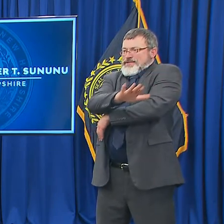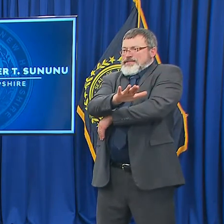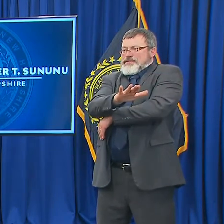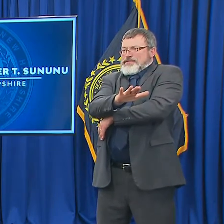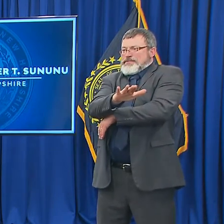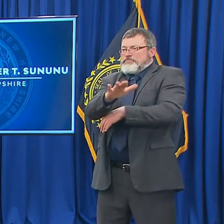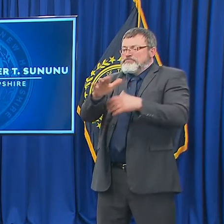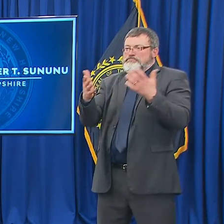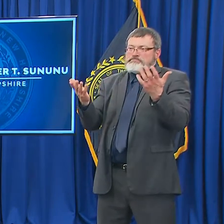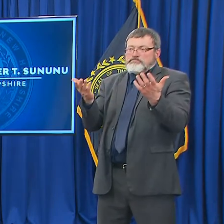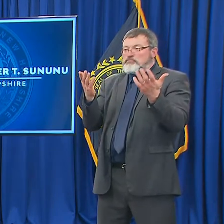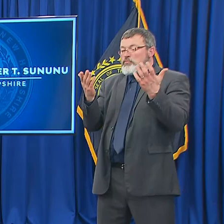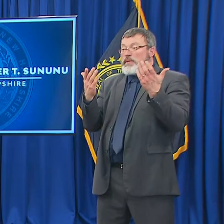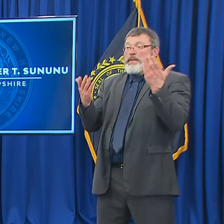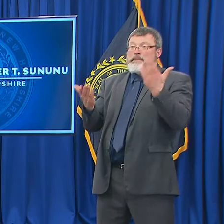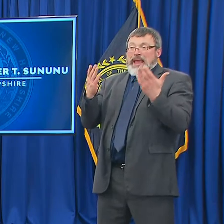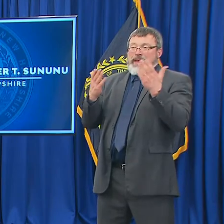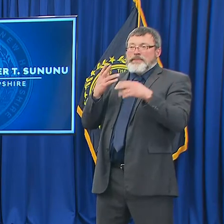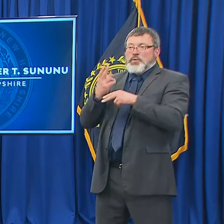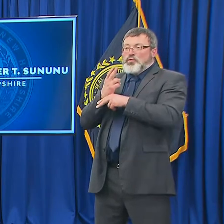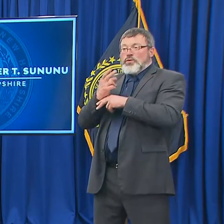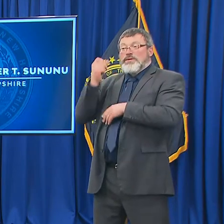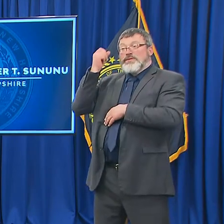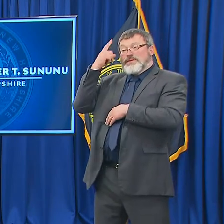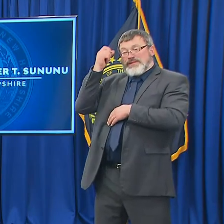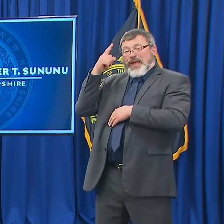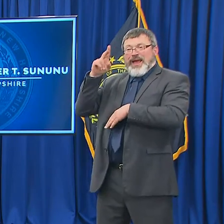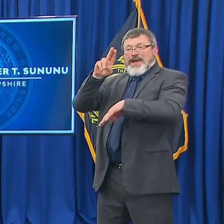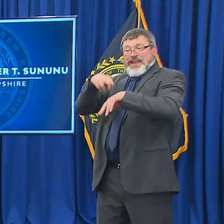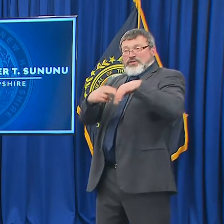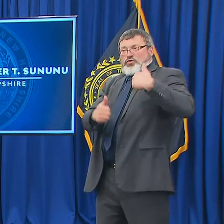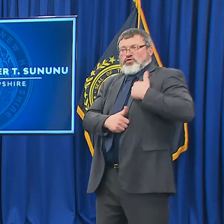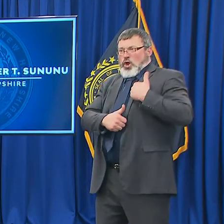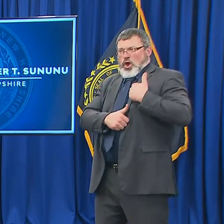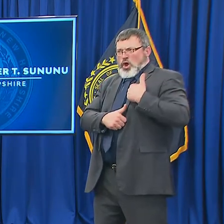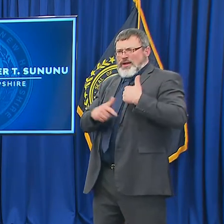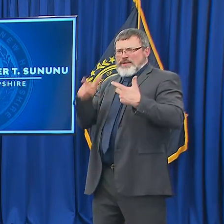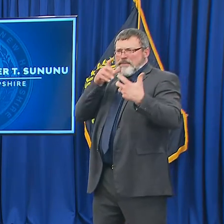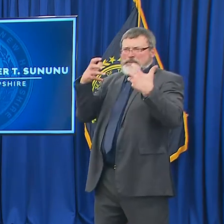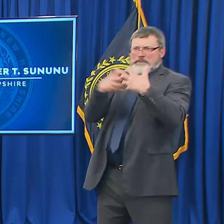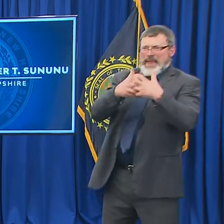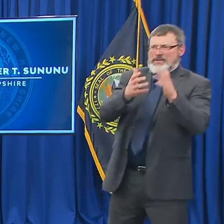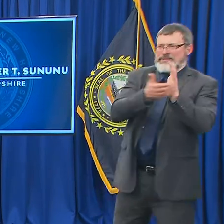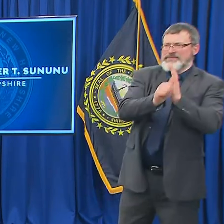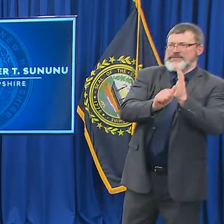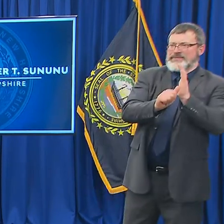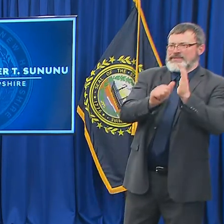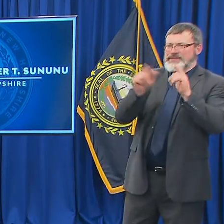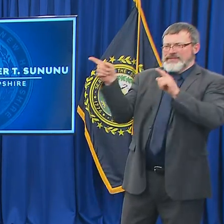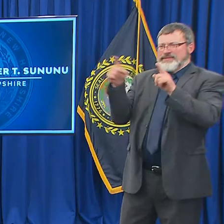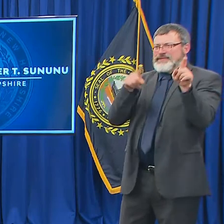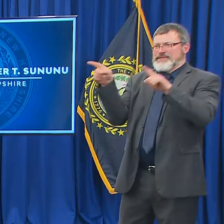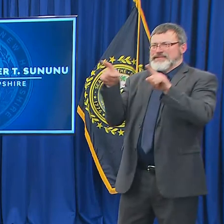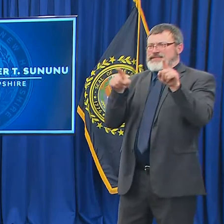seen consistently is that household contact is a high risk area for sure. So whether it's a parent or a sibling